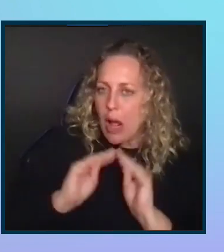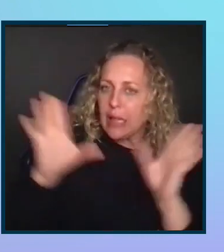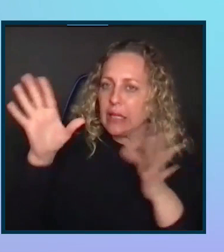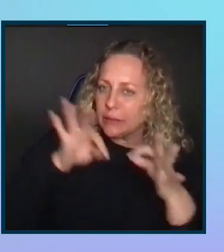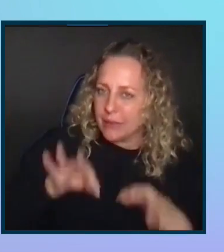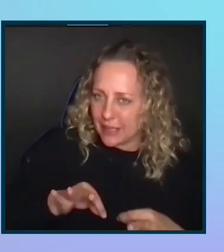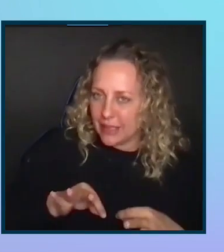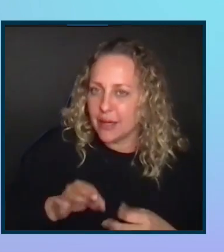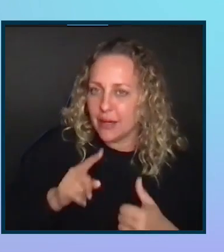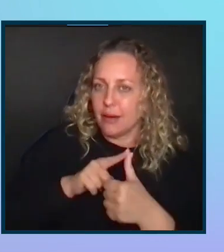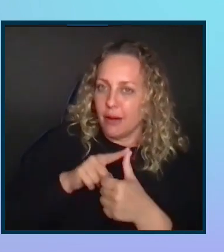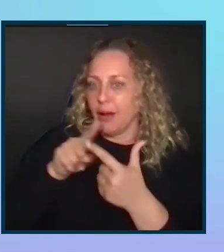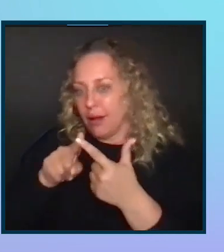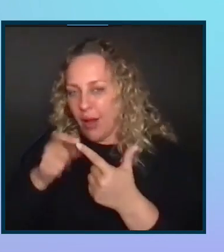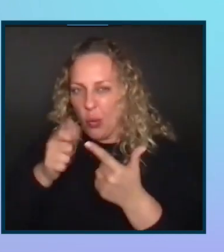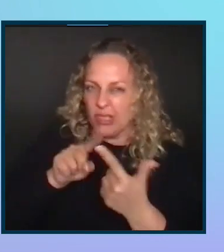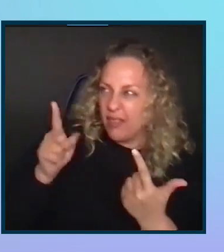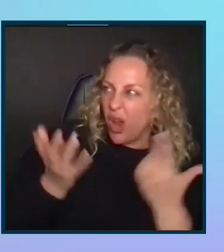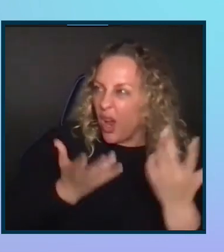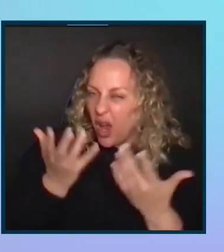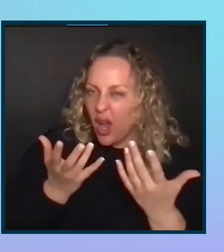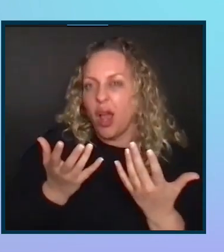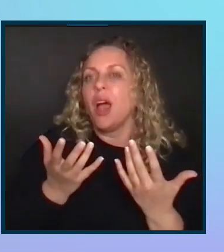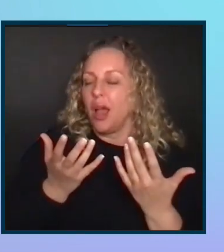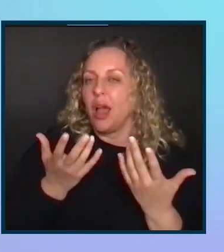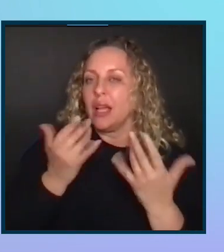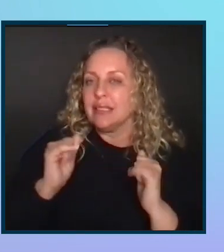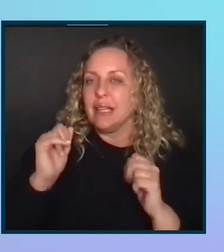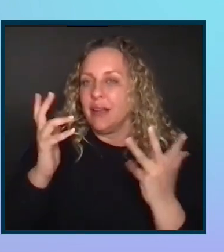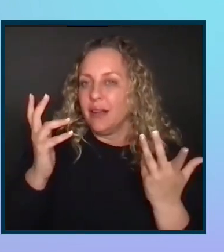for Inclusive Design. And some people, do they even know,